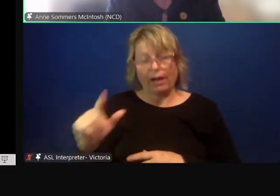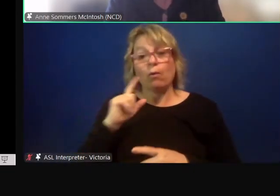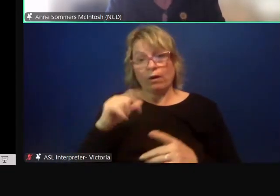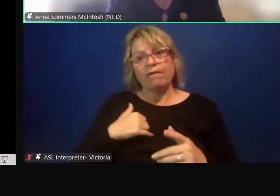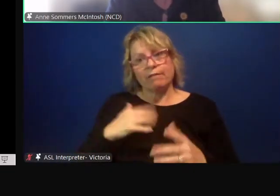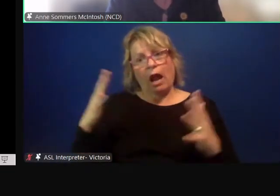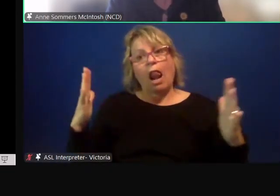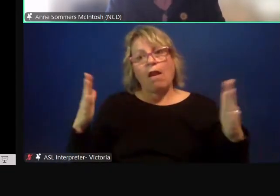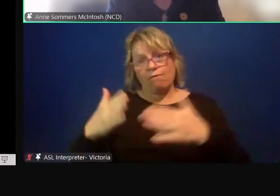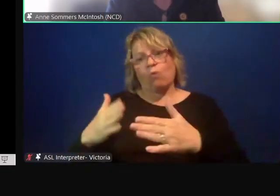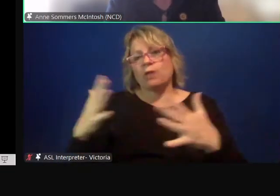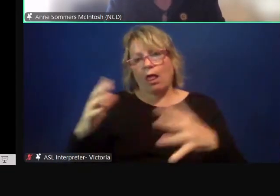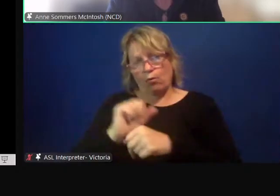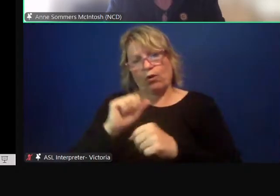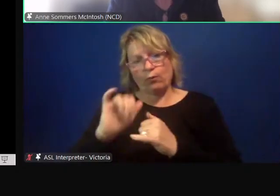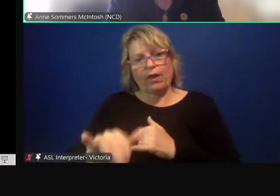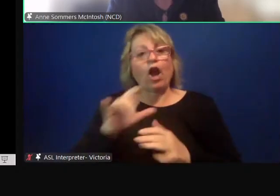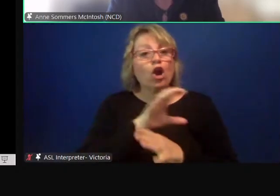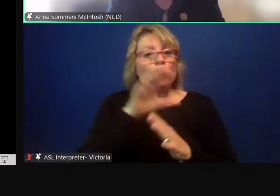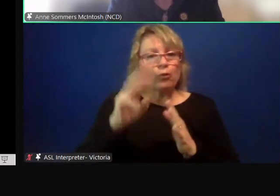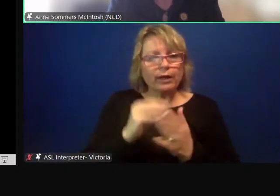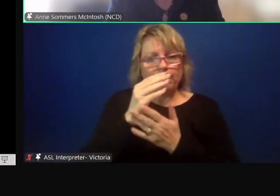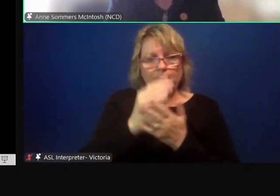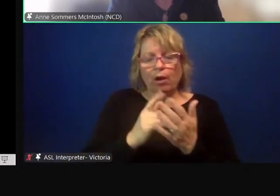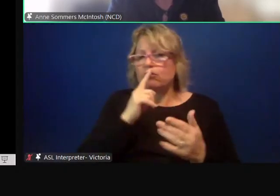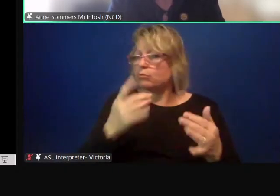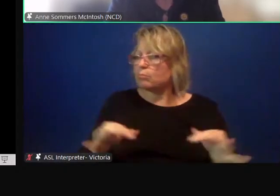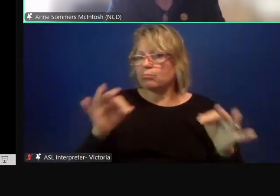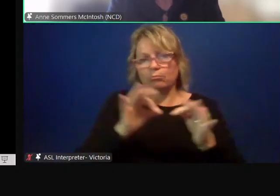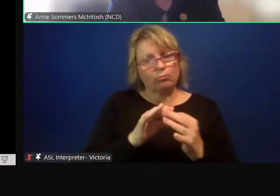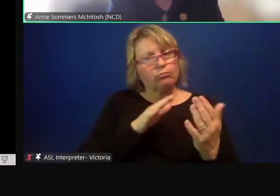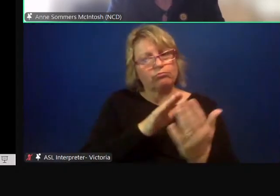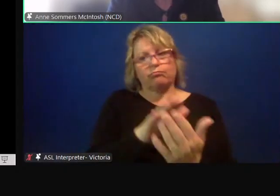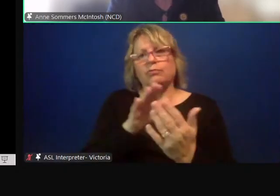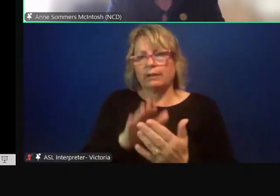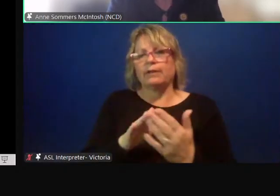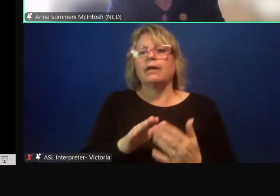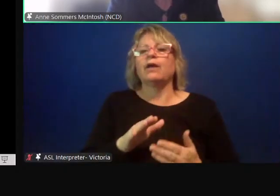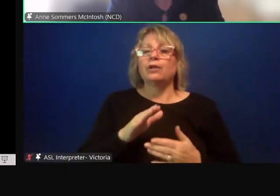and the curriculum piece too is important to address that implicit and explicit bias piece